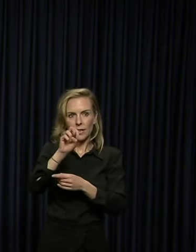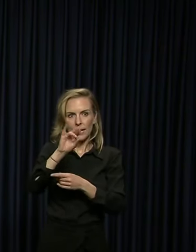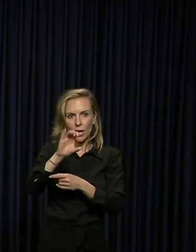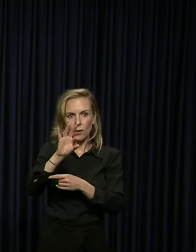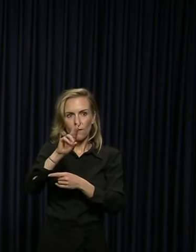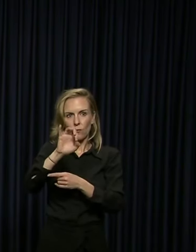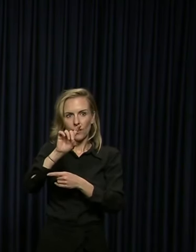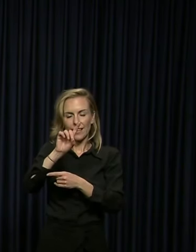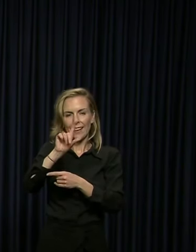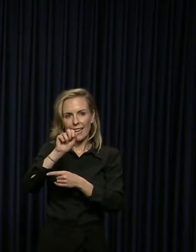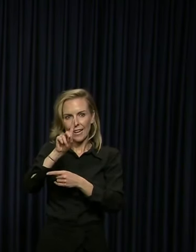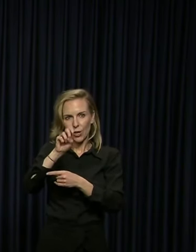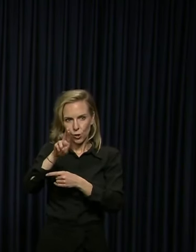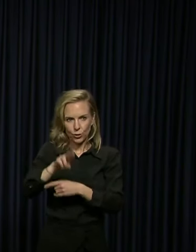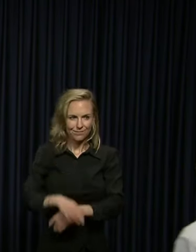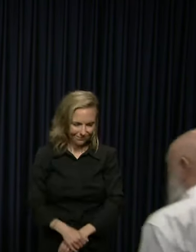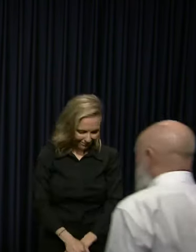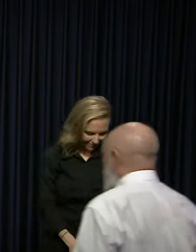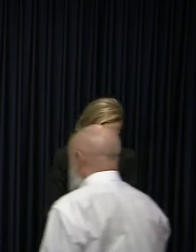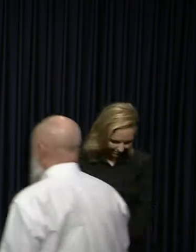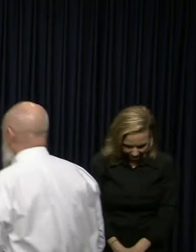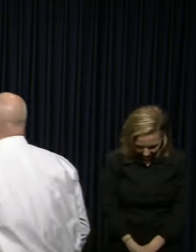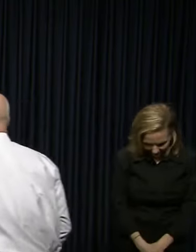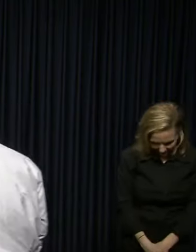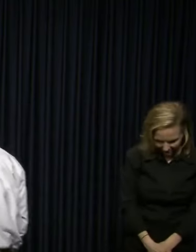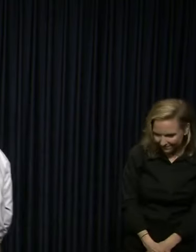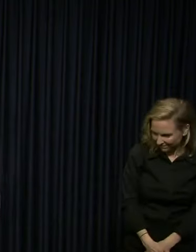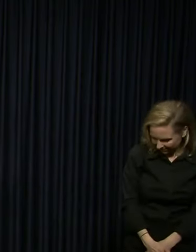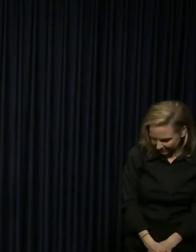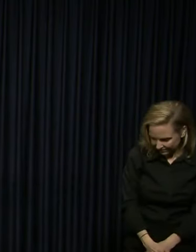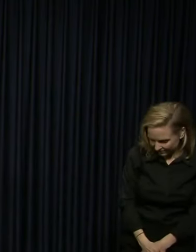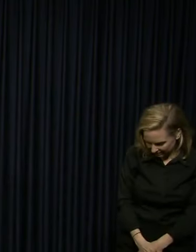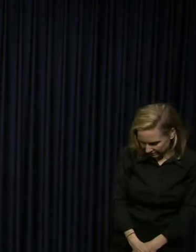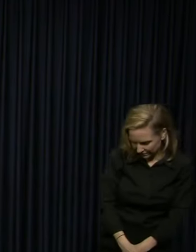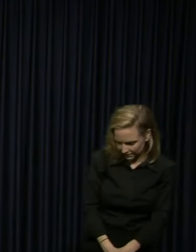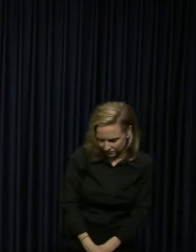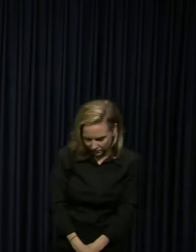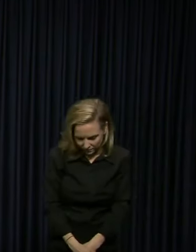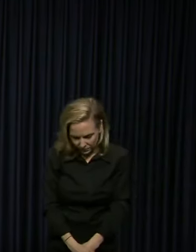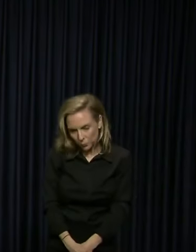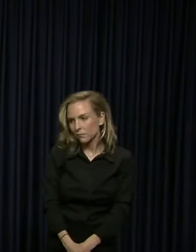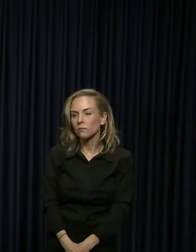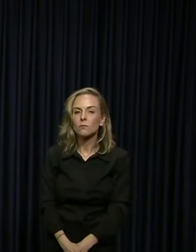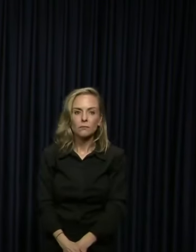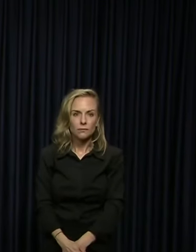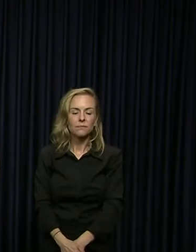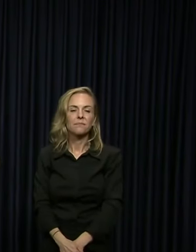COVERAGE AT LEAST THROUGH JUNE. IF THAT APPLICATION FEELS LIKE